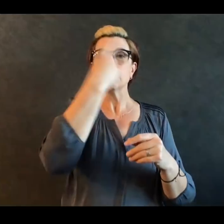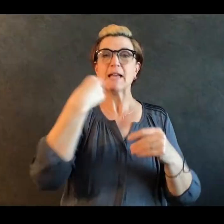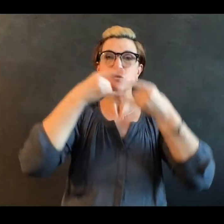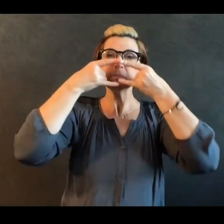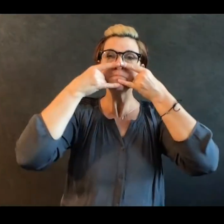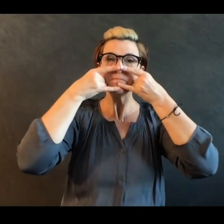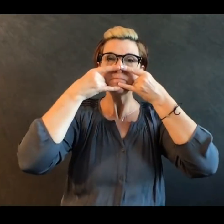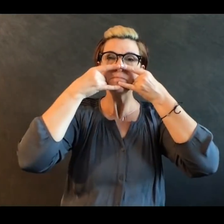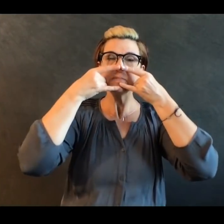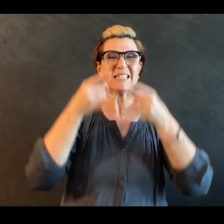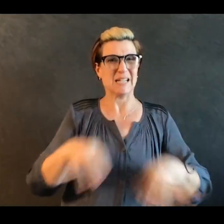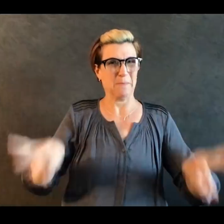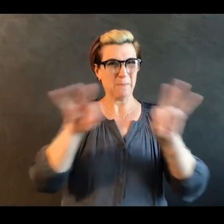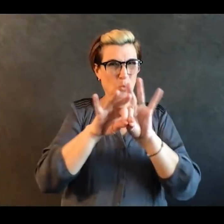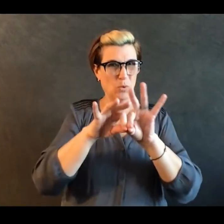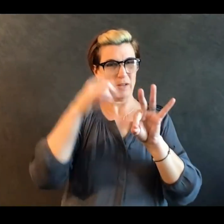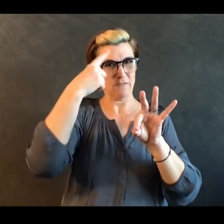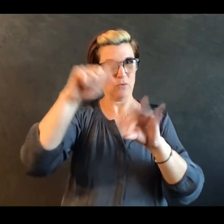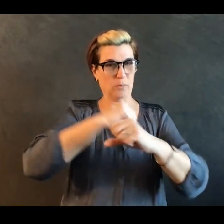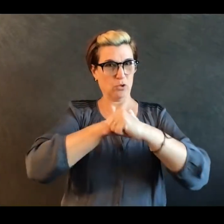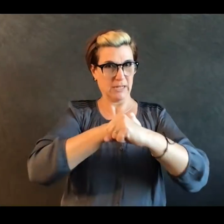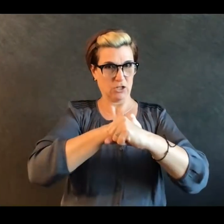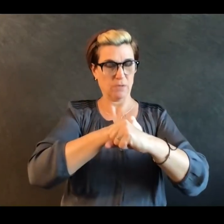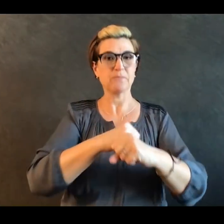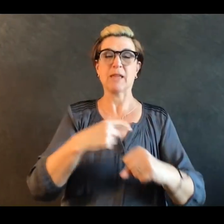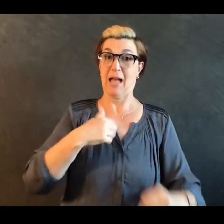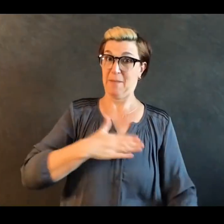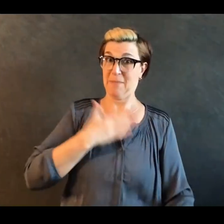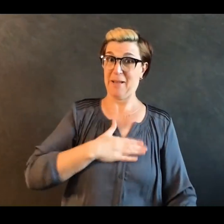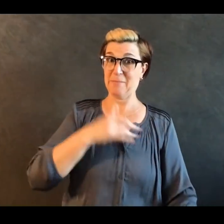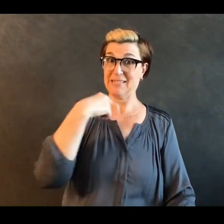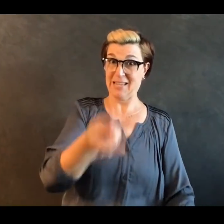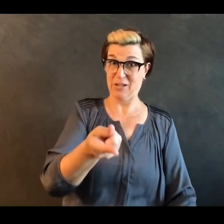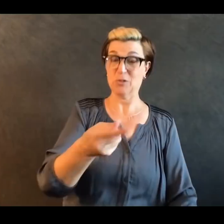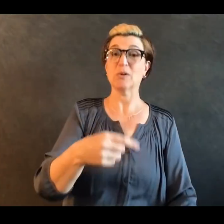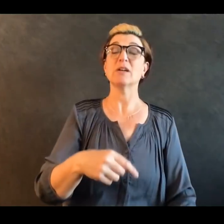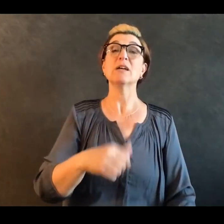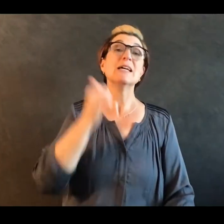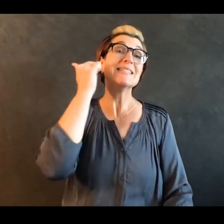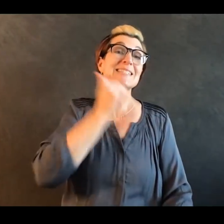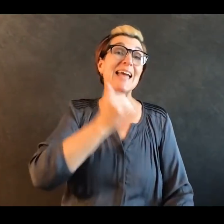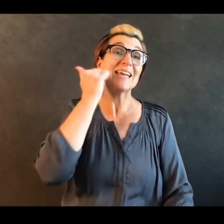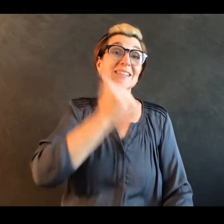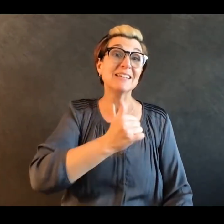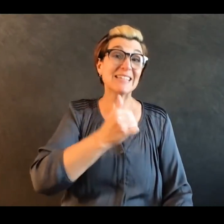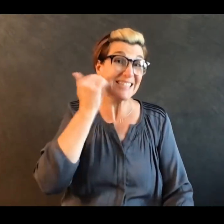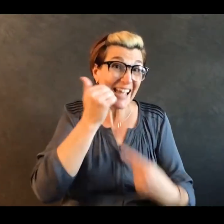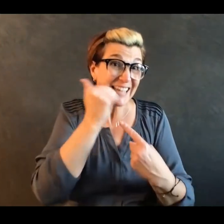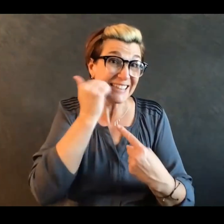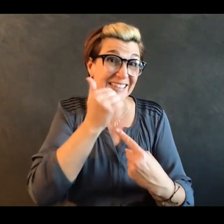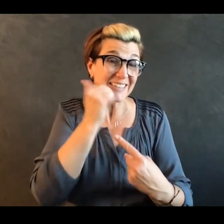infrastructure pleased to report that the average daily delivery through the commercial network through our air bridge